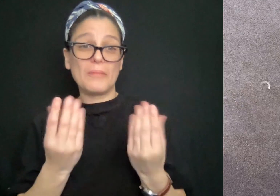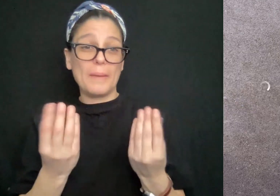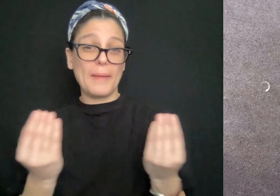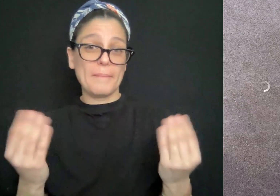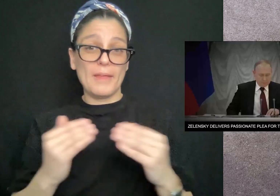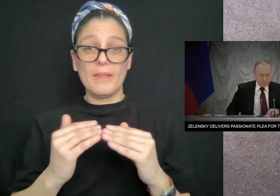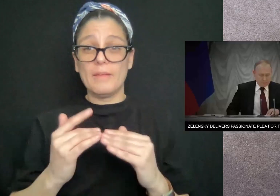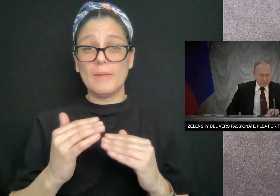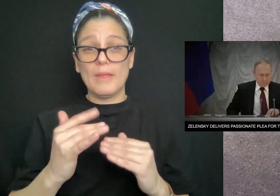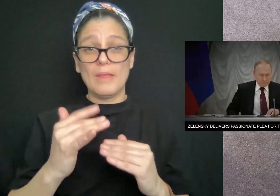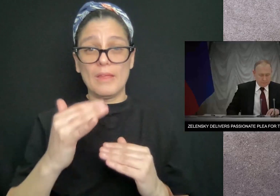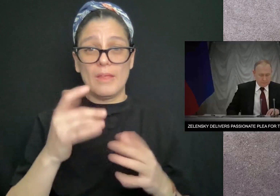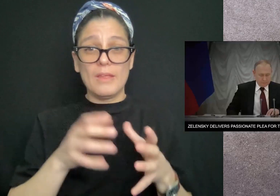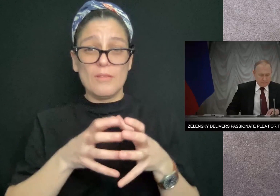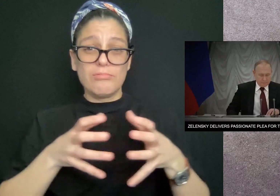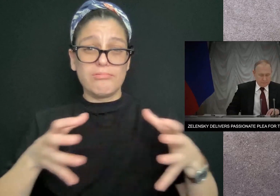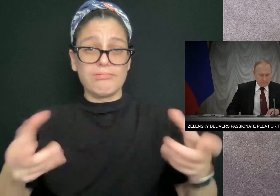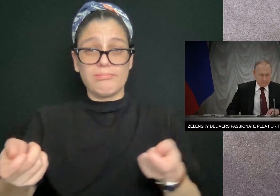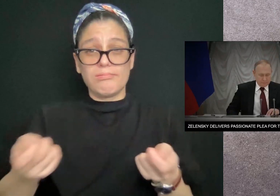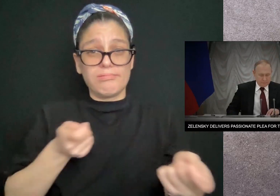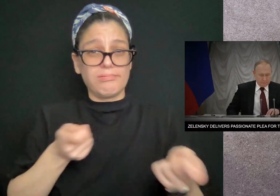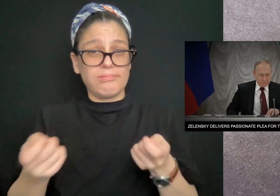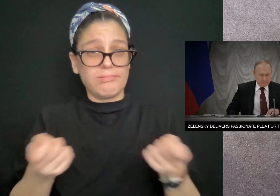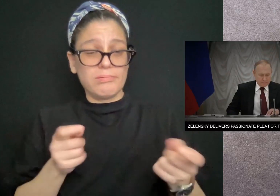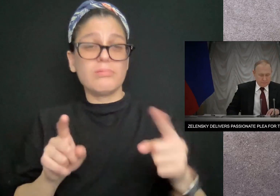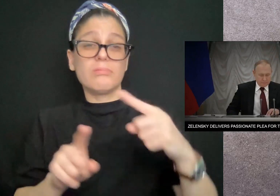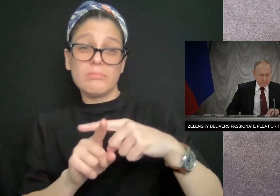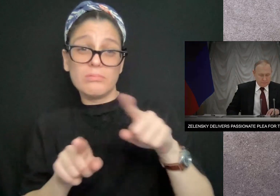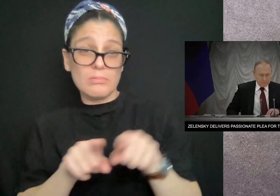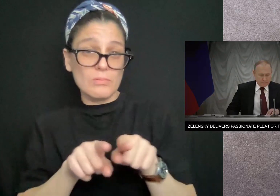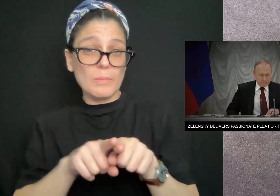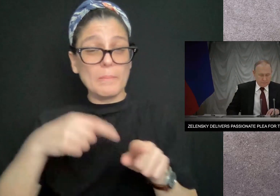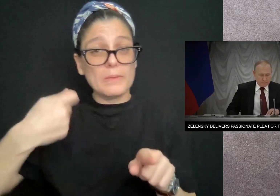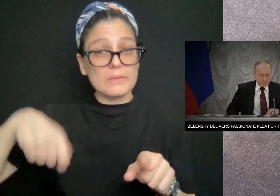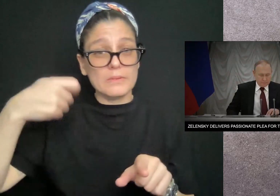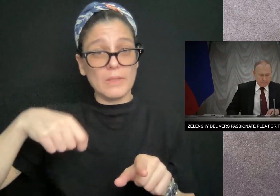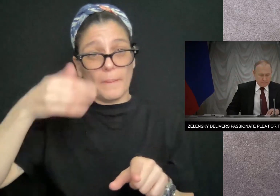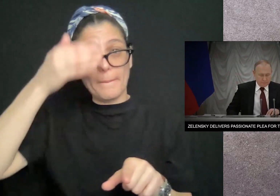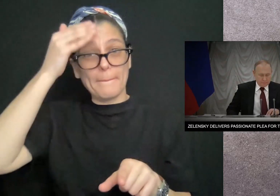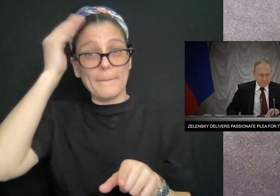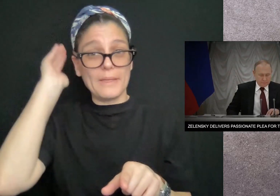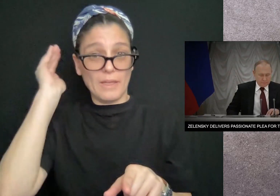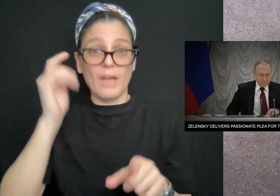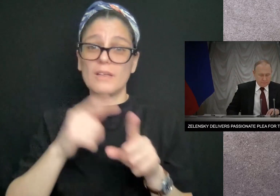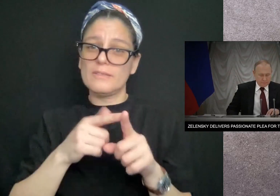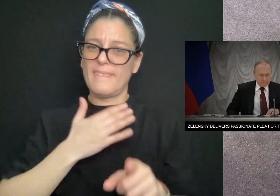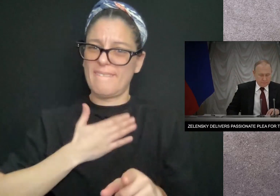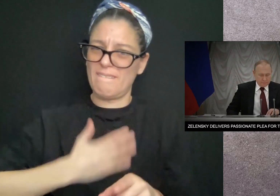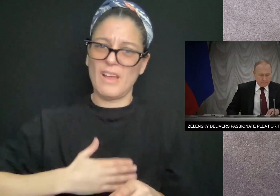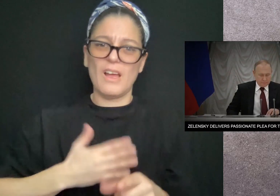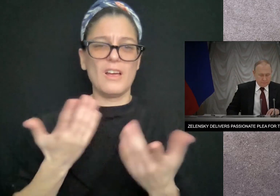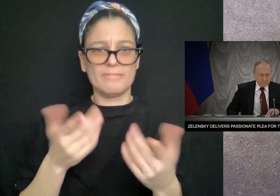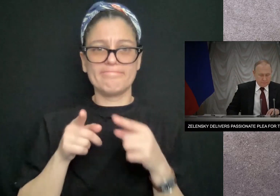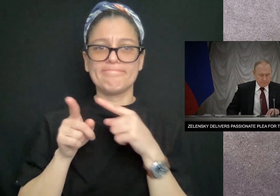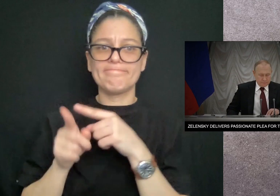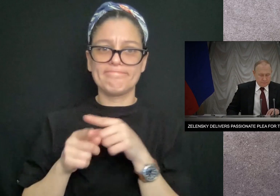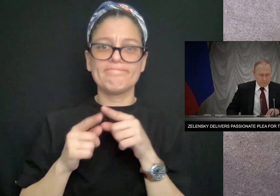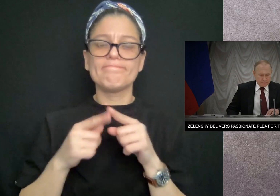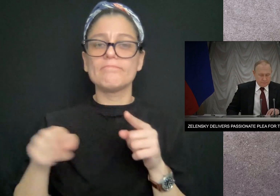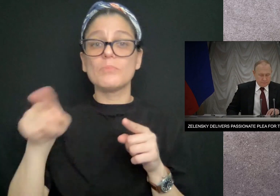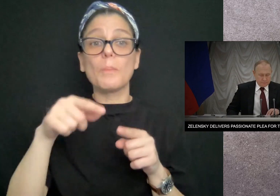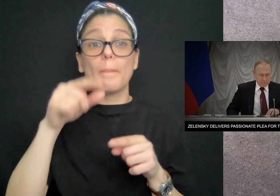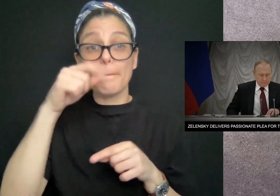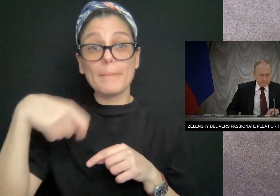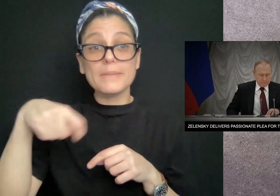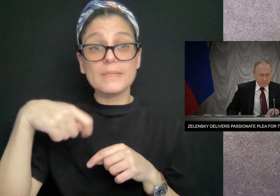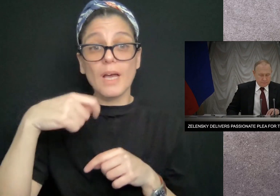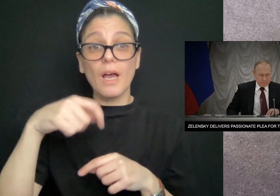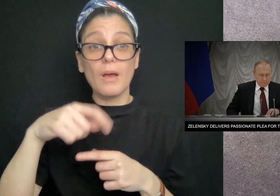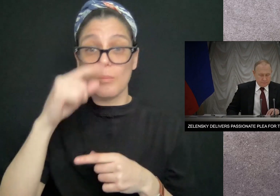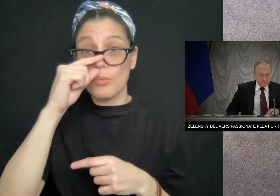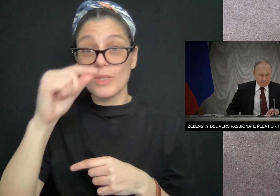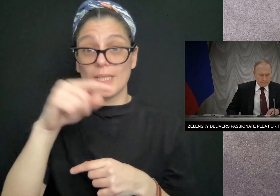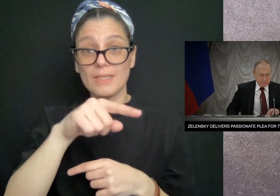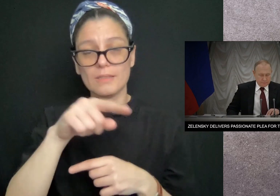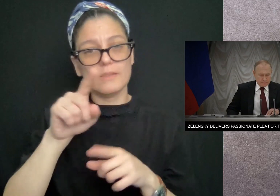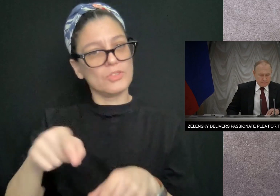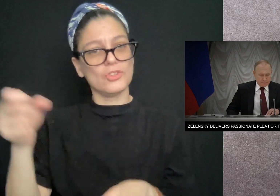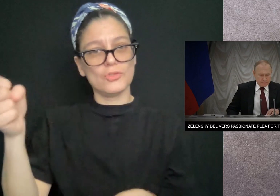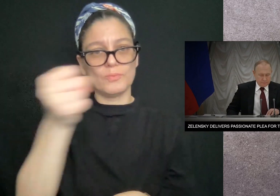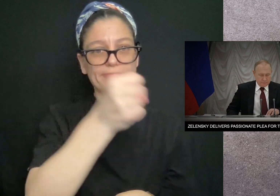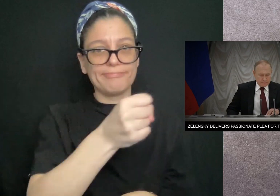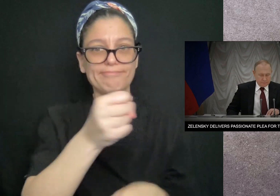urging the UN to do more a growing number of leaders including President Biden want